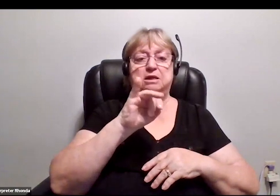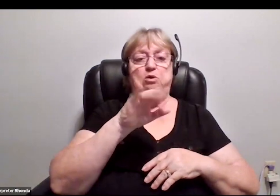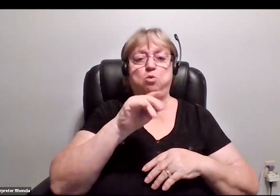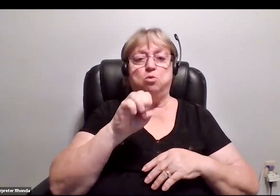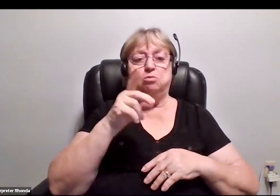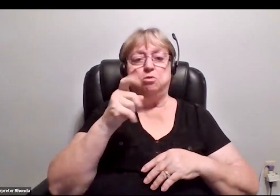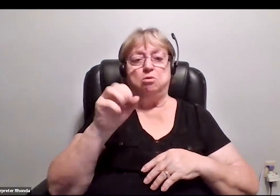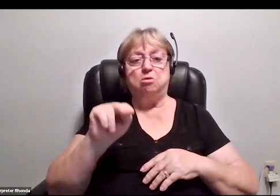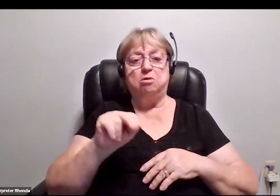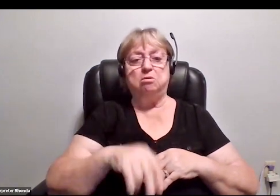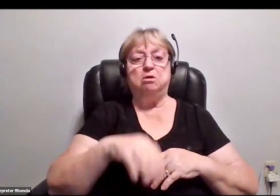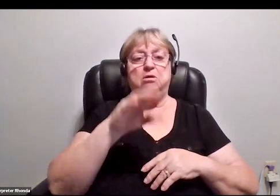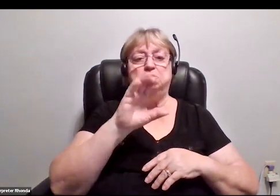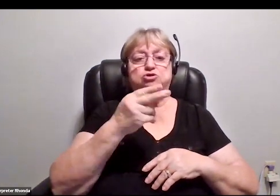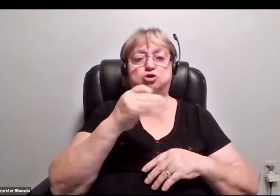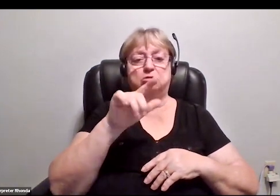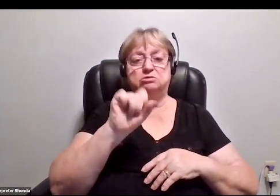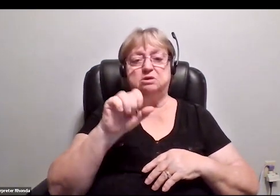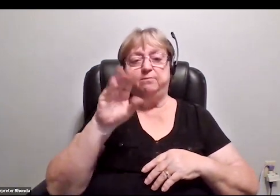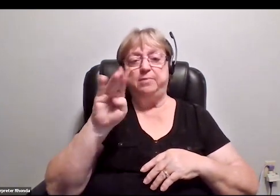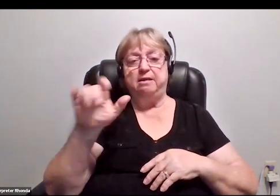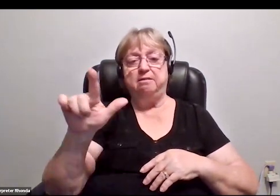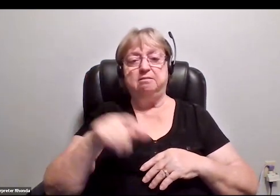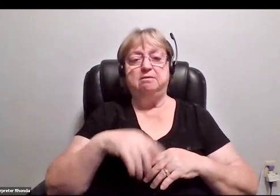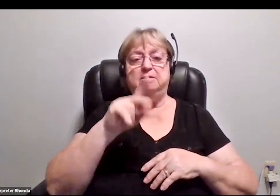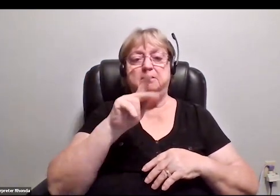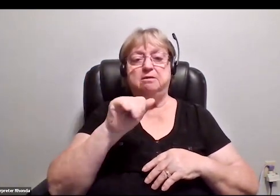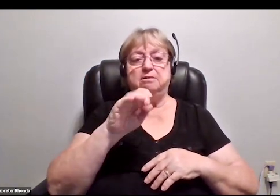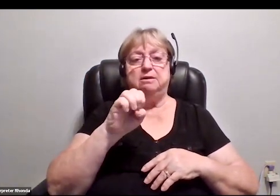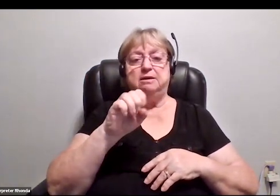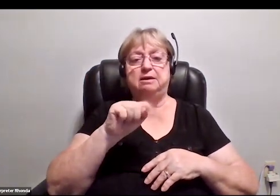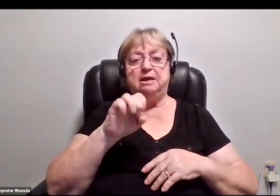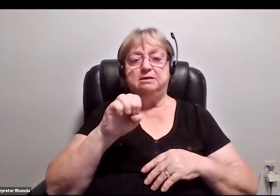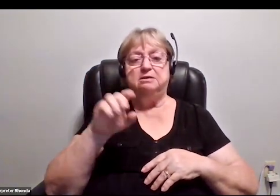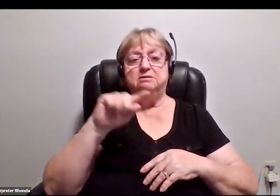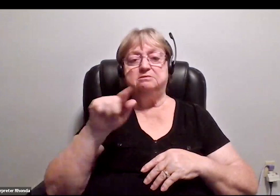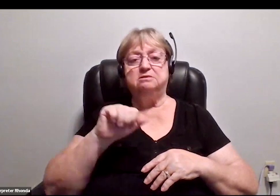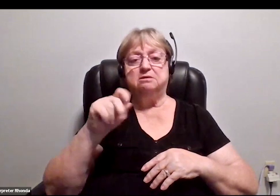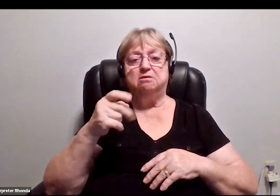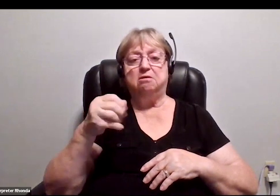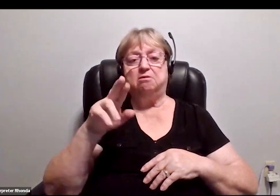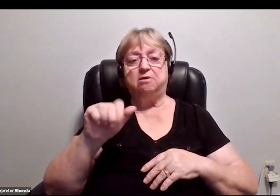who are the scientists who gave us lab space and supplies to use.